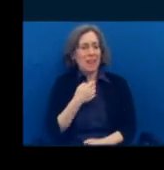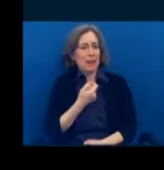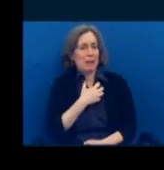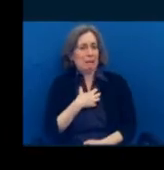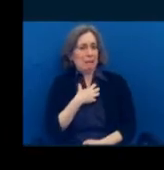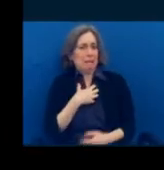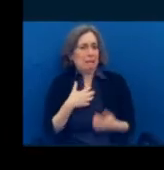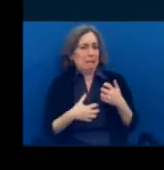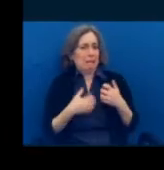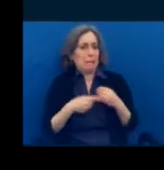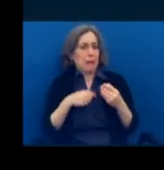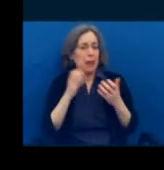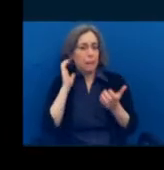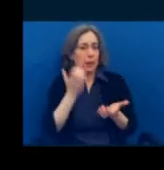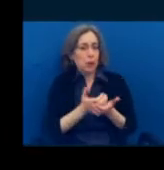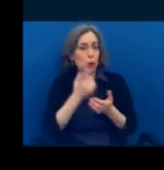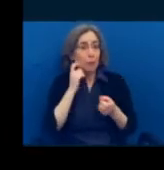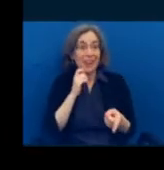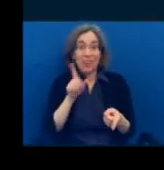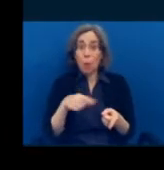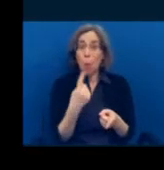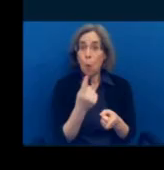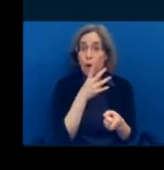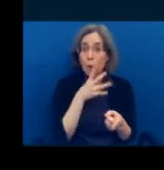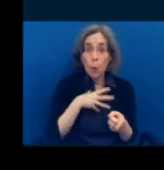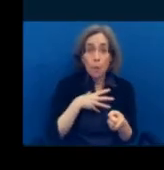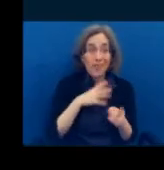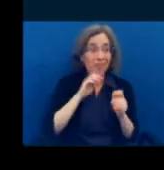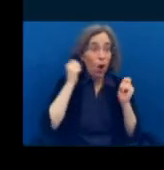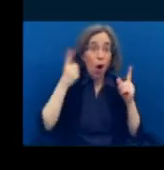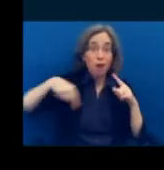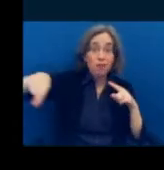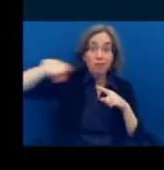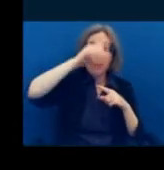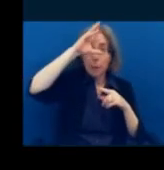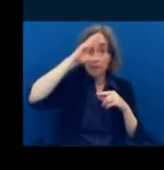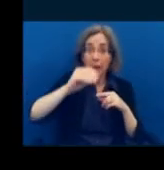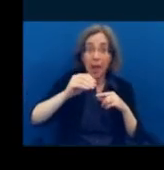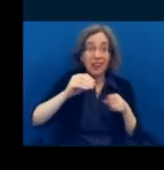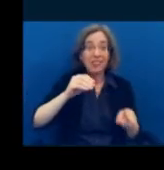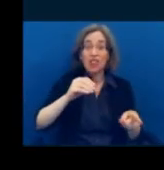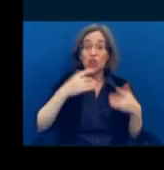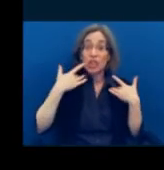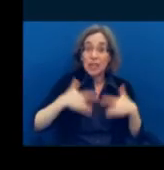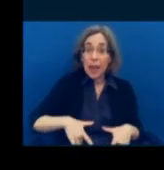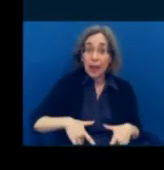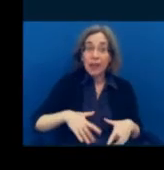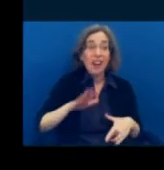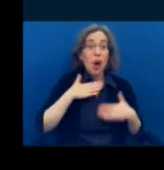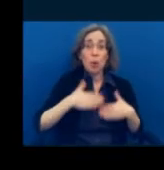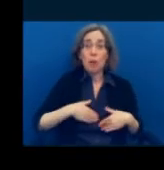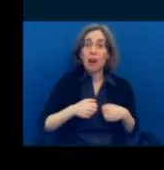SHE'S THE ONLY WOMAN IN THIS BOISTEROUS CROWD, SHE'S NAKED AND HER BODY IS OPEN AND AVAILABLE FOR EXAM NATION, SHE